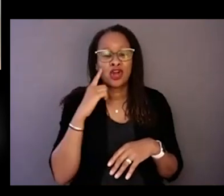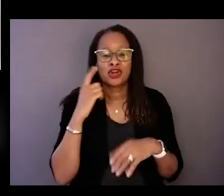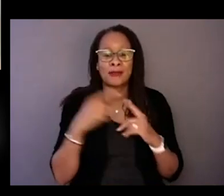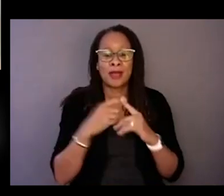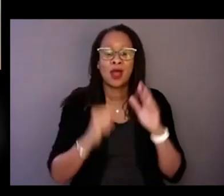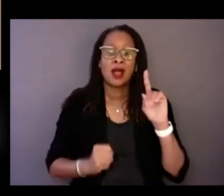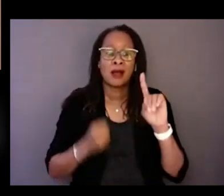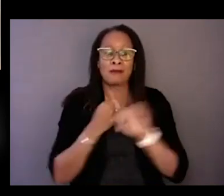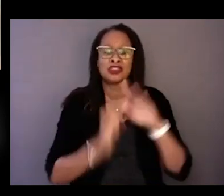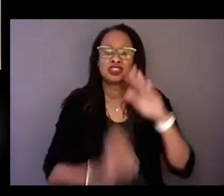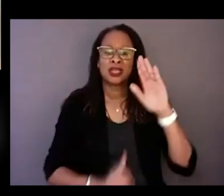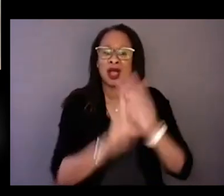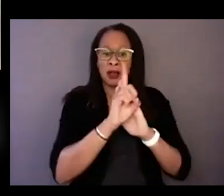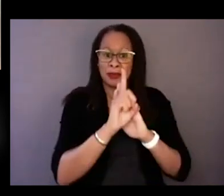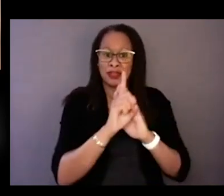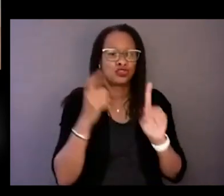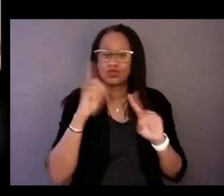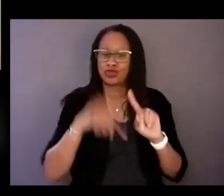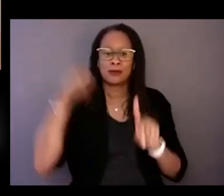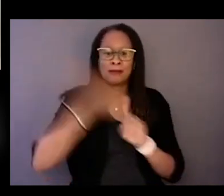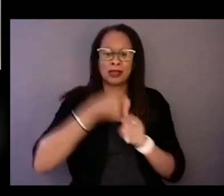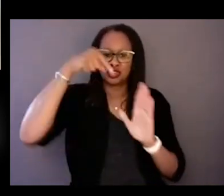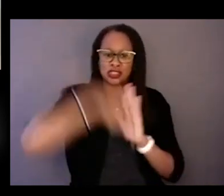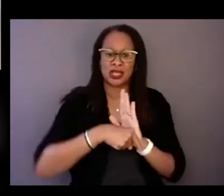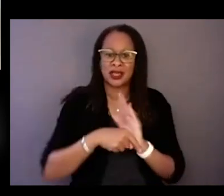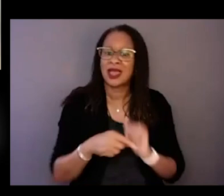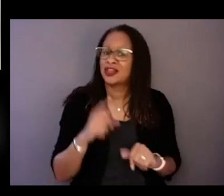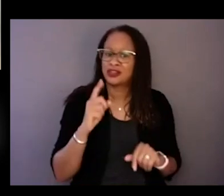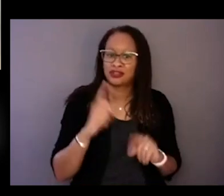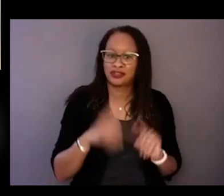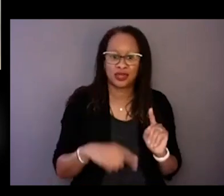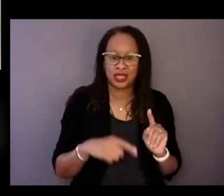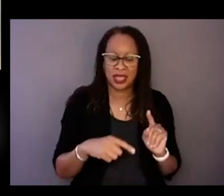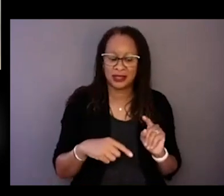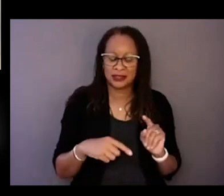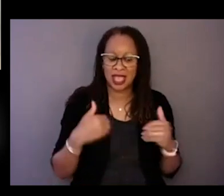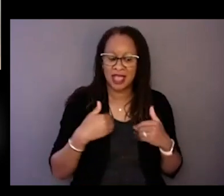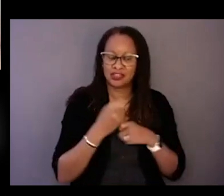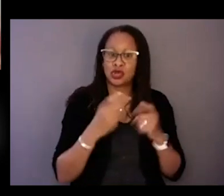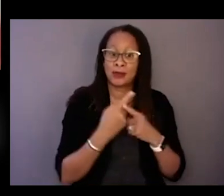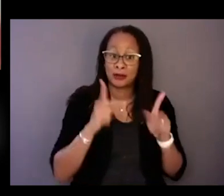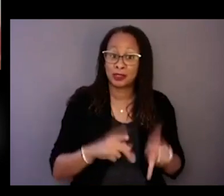a joke about someone who is homeless is not funny at all but a joke about the president